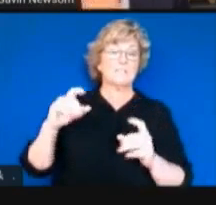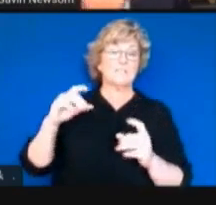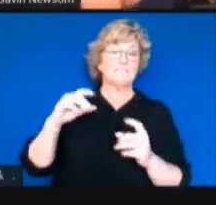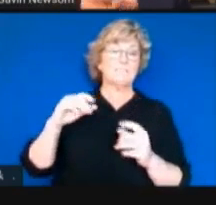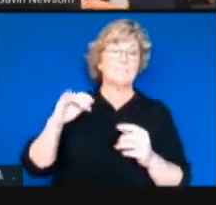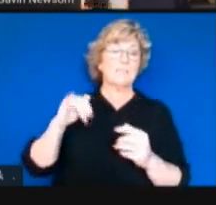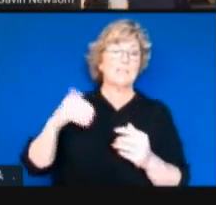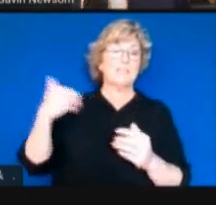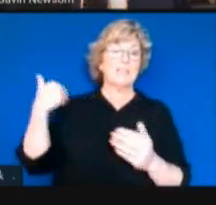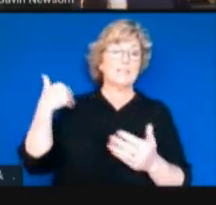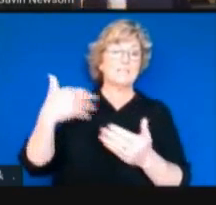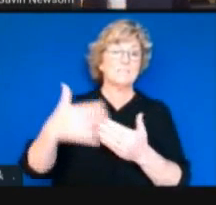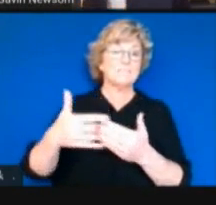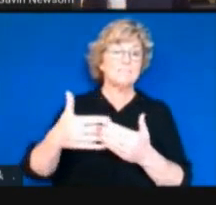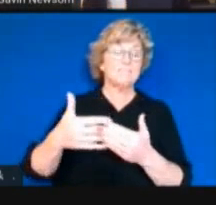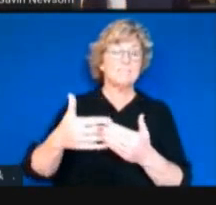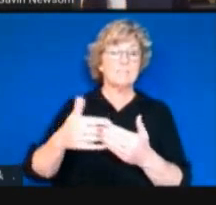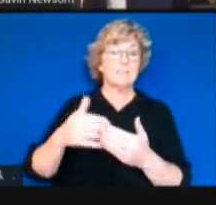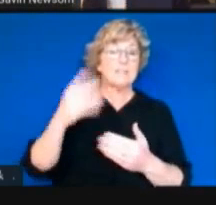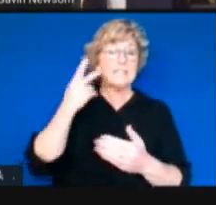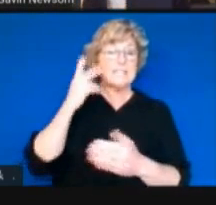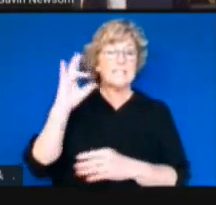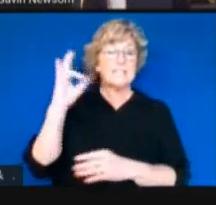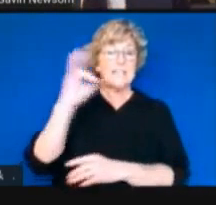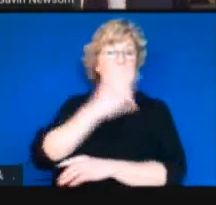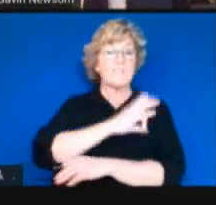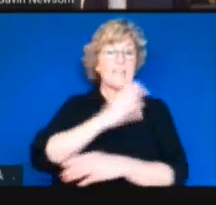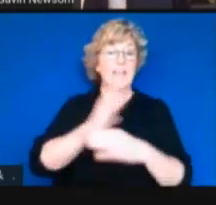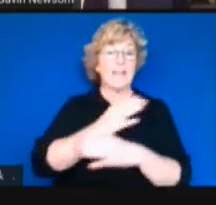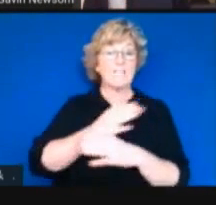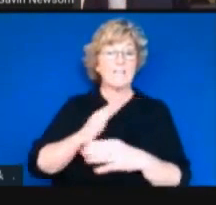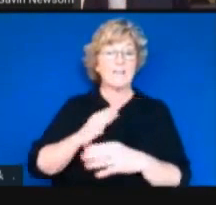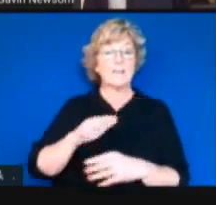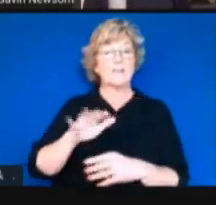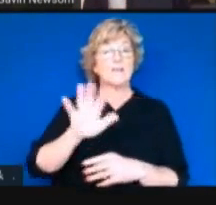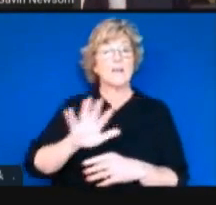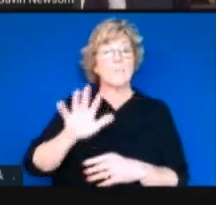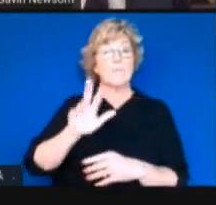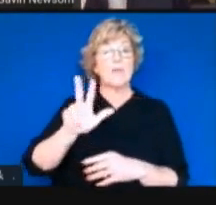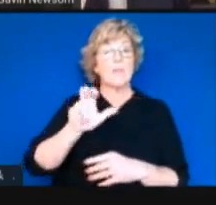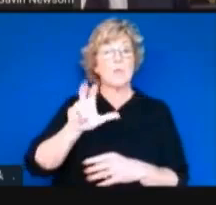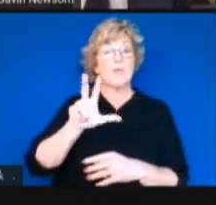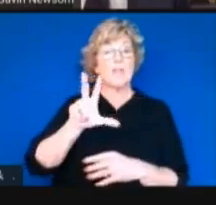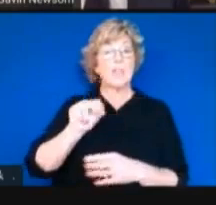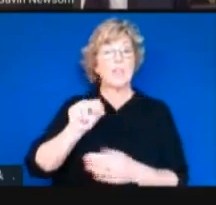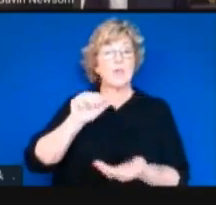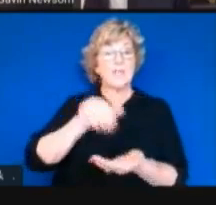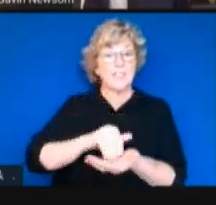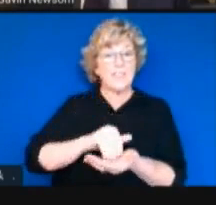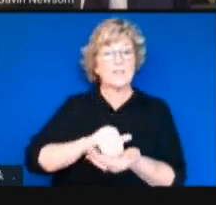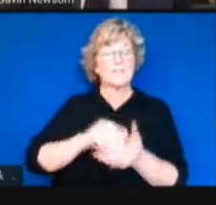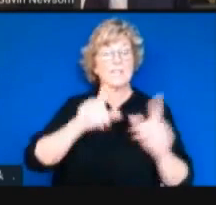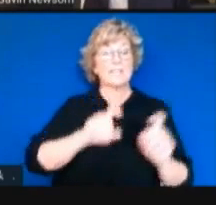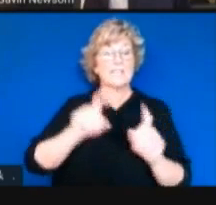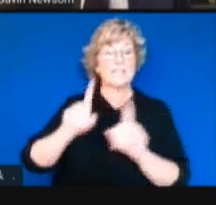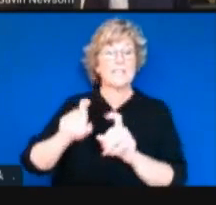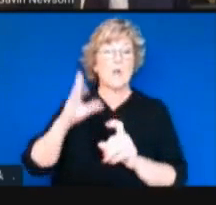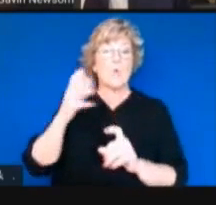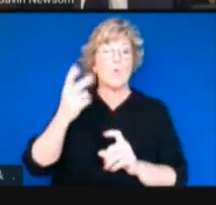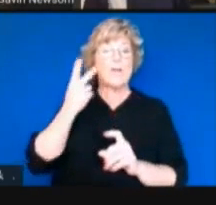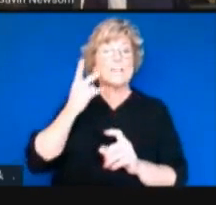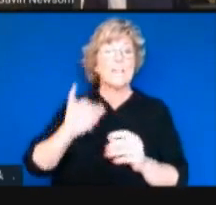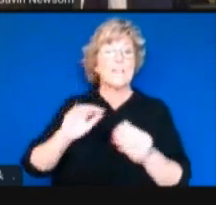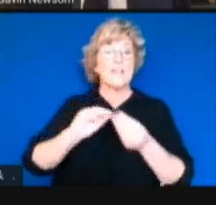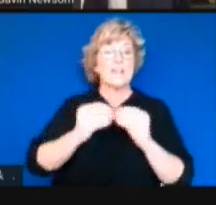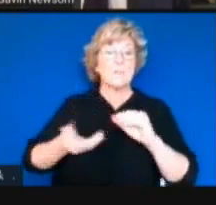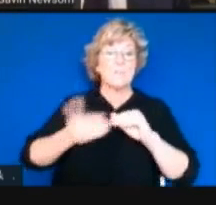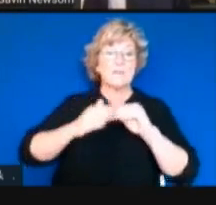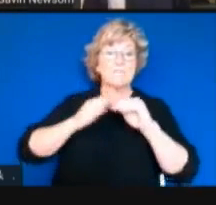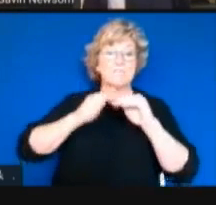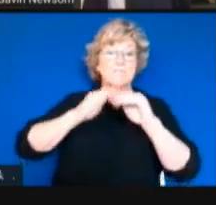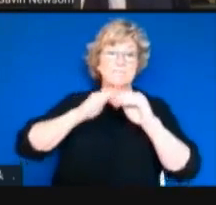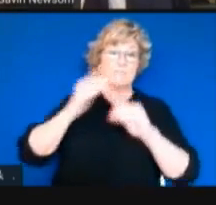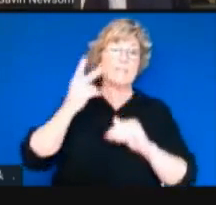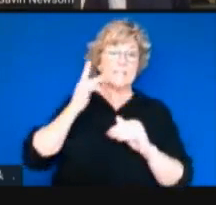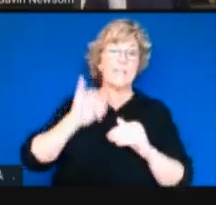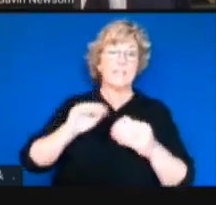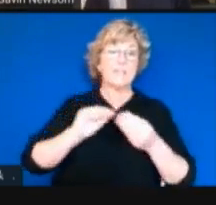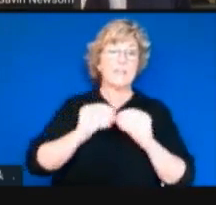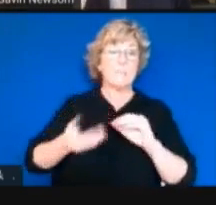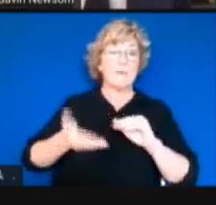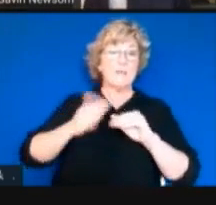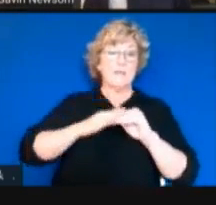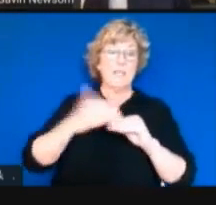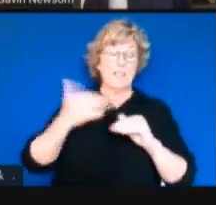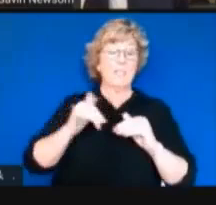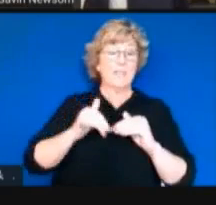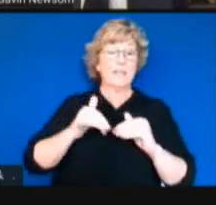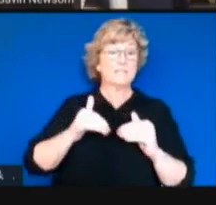SO CLOSE TO 400,000 TESTS IN THE LAST REPORTING PERIOD, BUT YOU TAKE A LOOK OVER THE SEVEN-DAY AVERAGE, ROUGHLY 330,000 TESTS, I WANT TO STILL SEE THAT TEST NUMBER INCREASE.